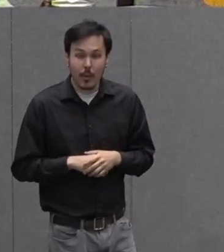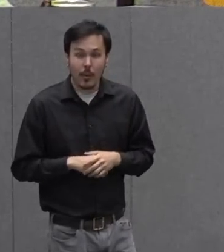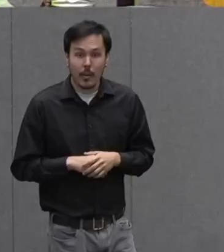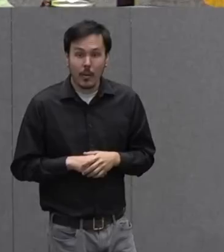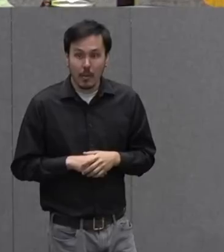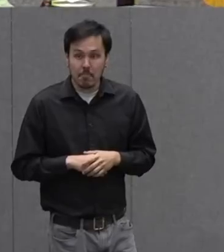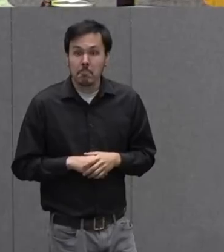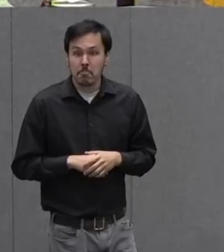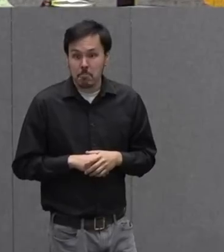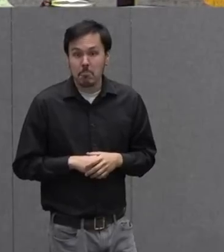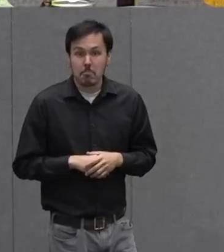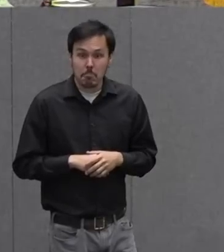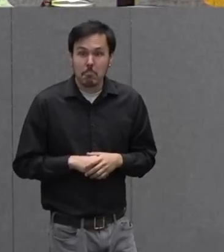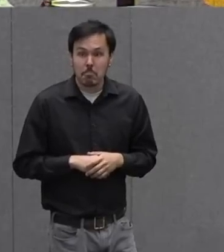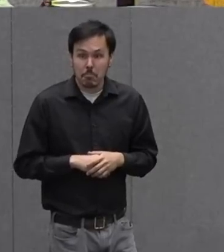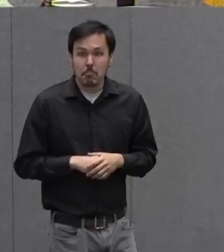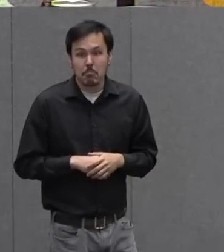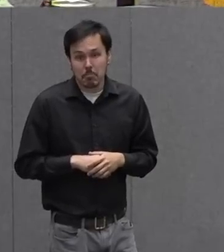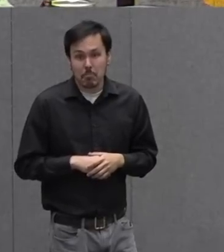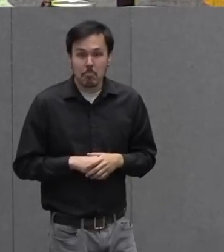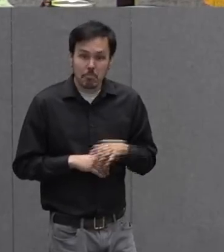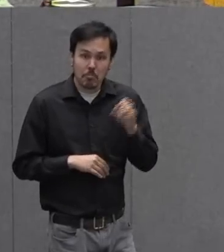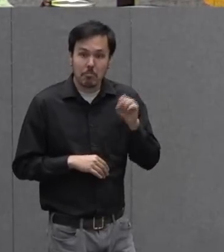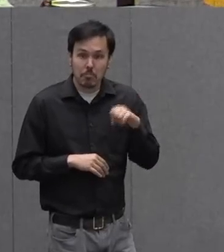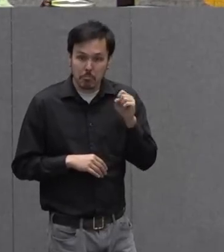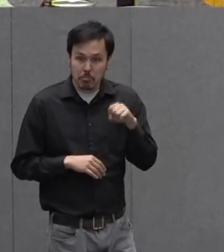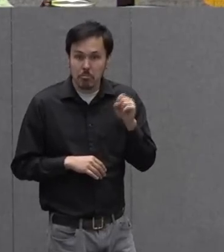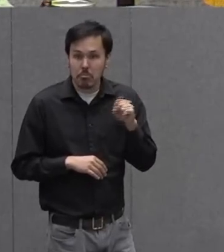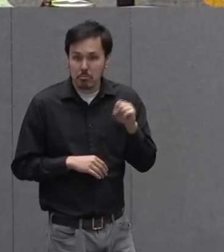Is it somewhere in-between shining through and not shining completely through?